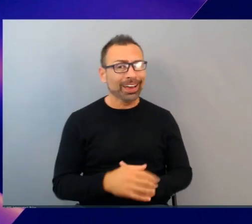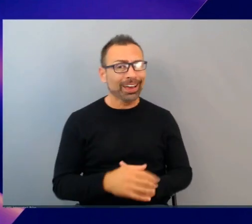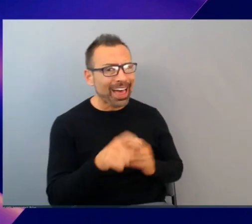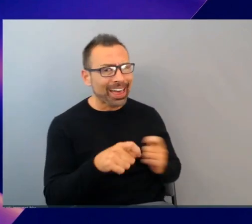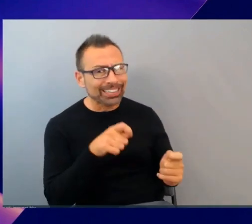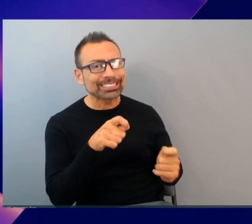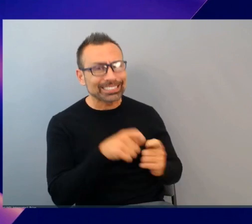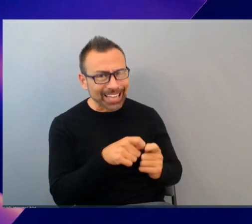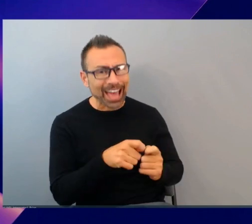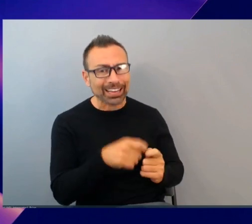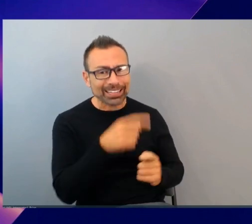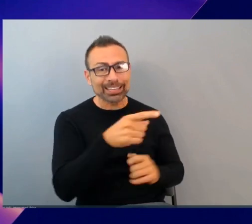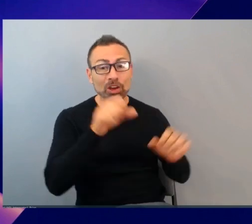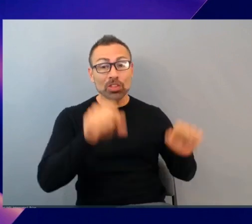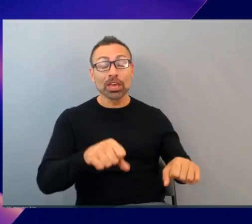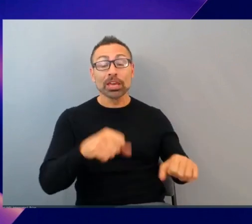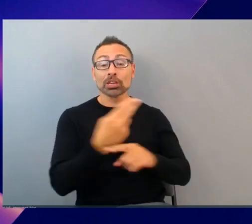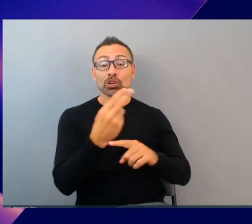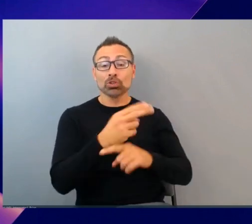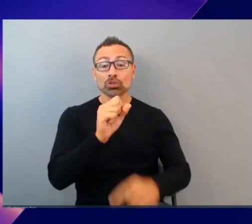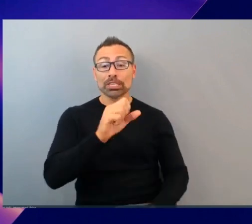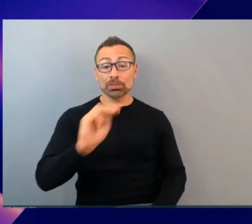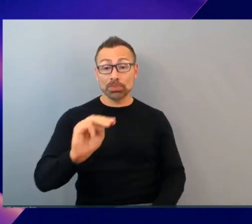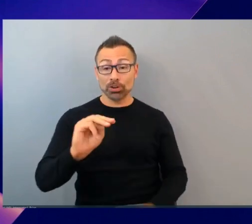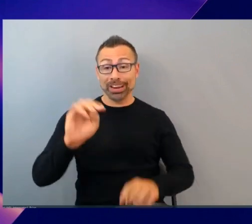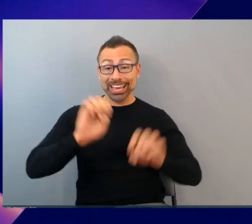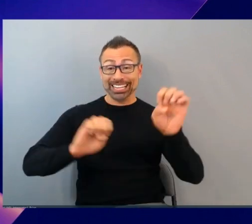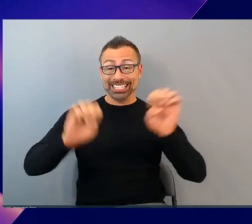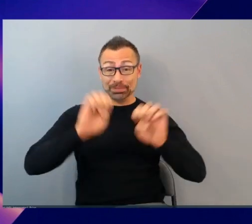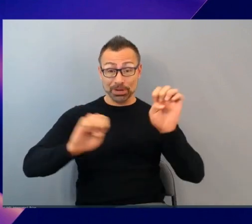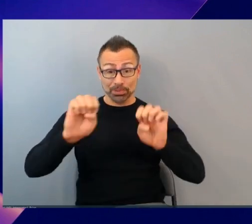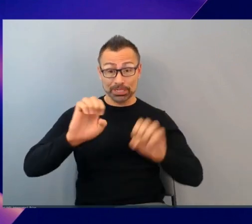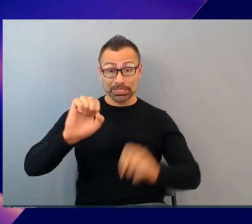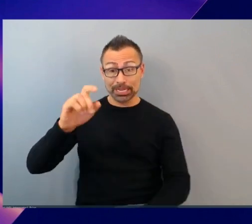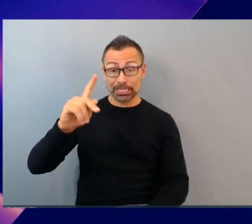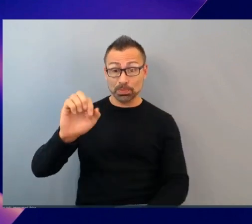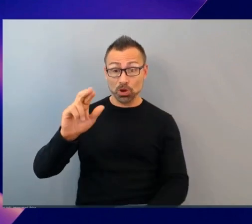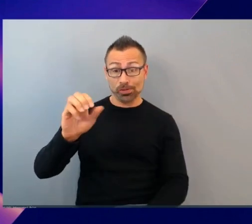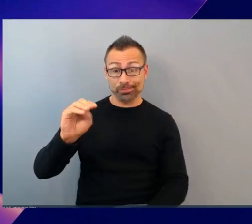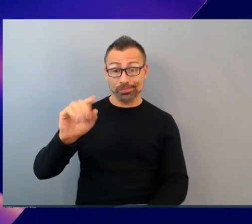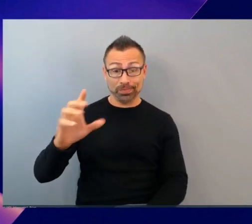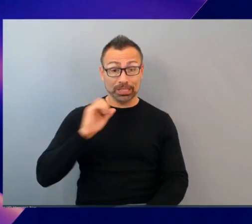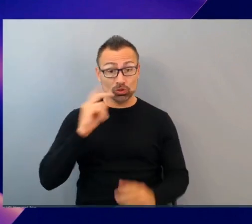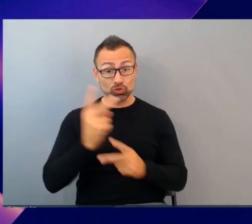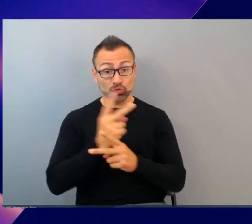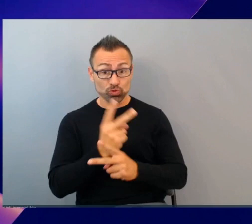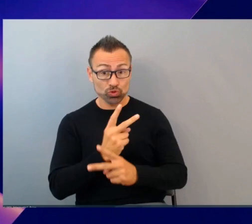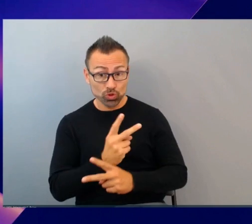they can use SageMaker experiments to track, to manage their experimentation.